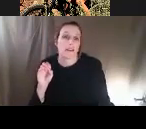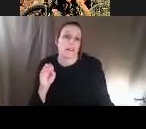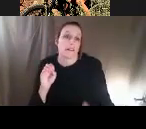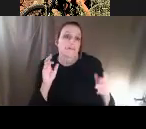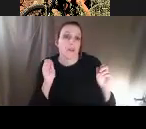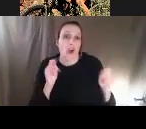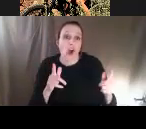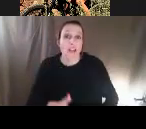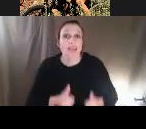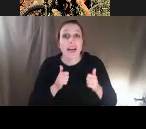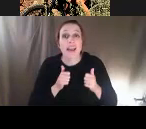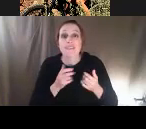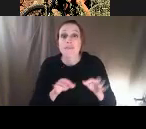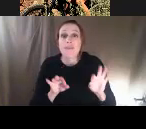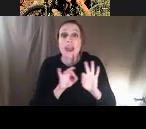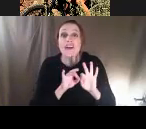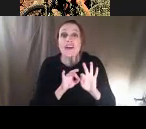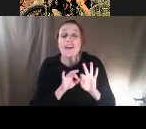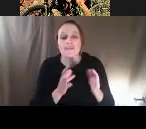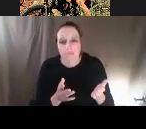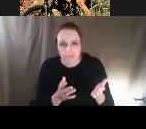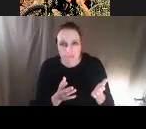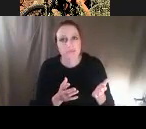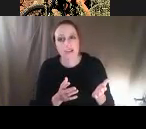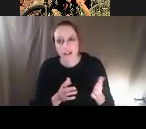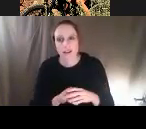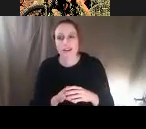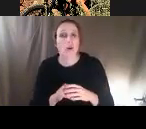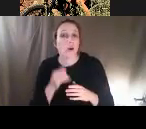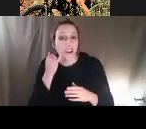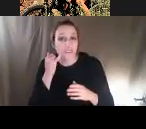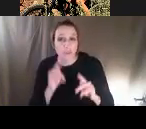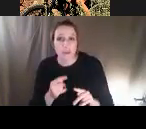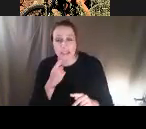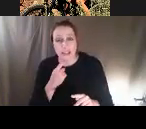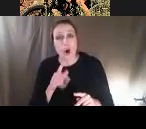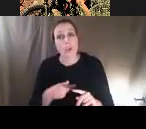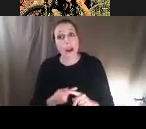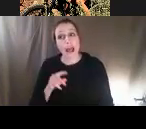Anybody that says, "When I look at you I don't see color" or "America is a melting pot", or "There is